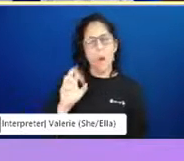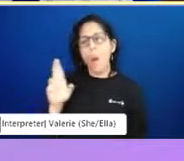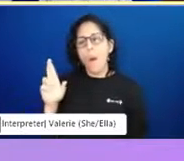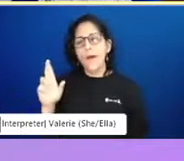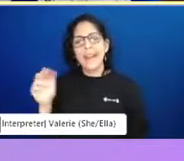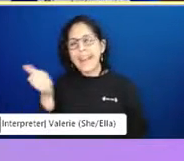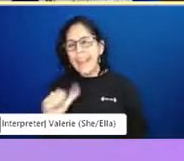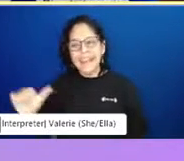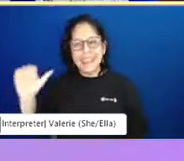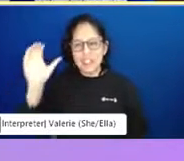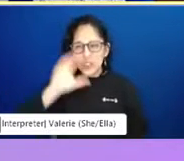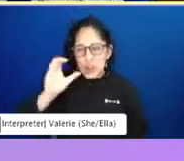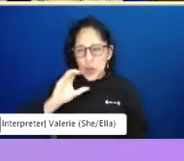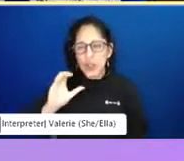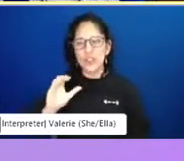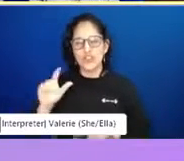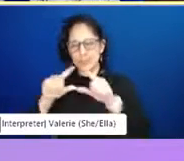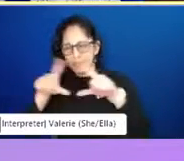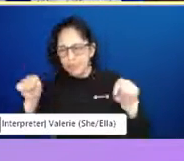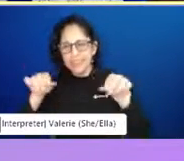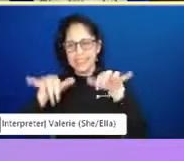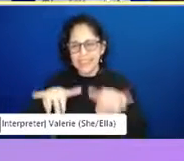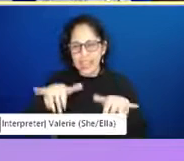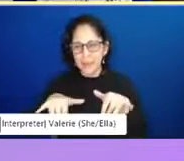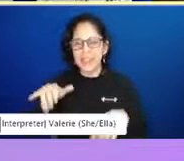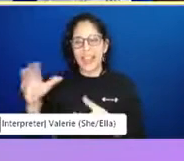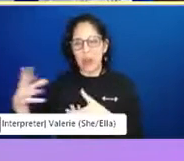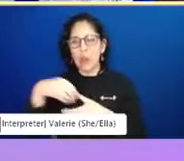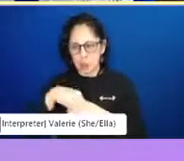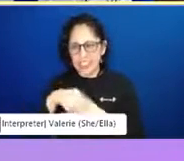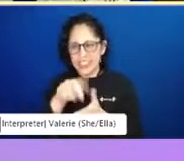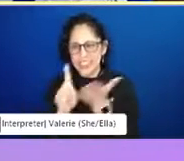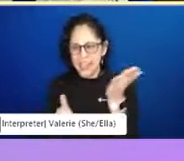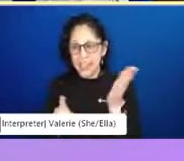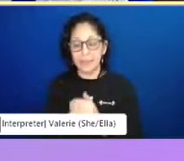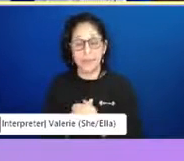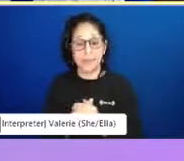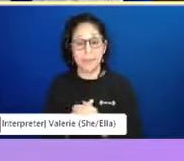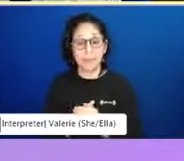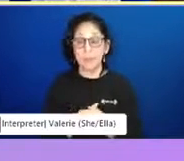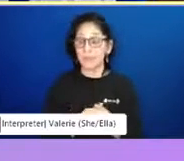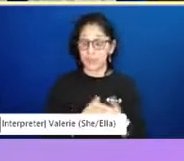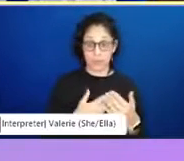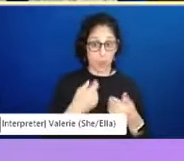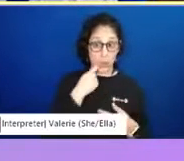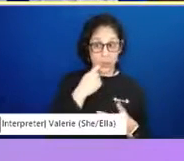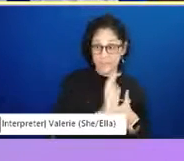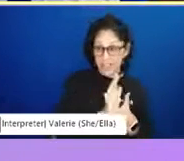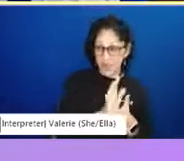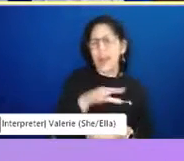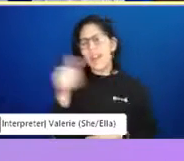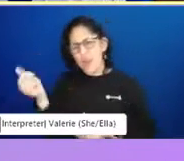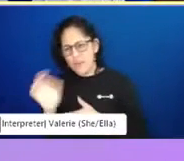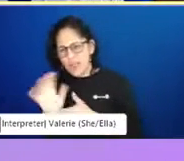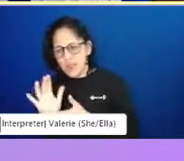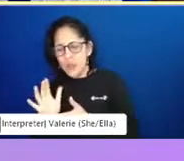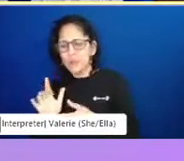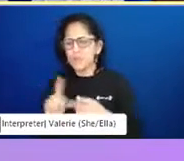you'll also find the videos I share today as well as more videos that are really helpful for hearing diverse perspectives on the site